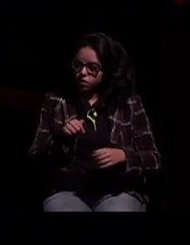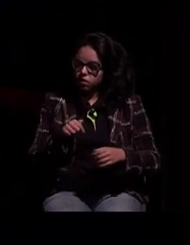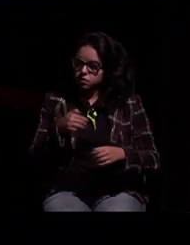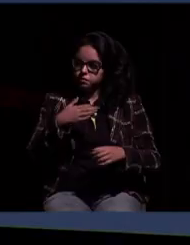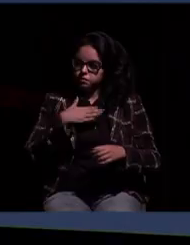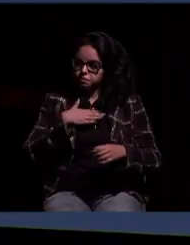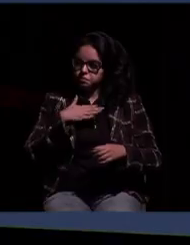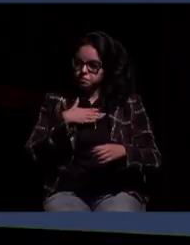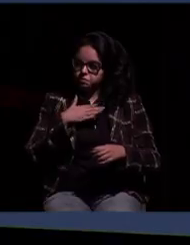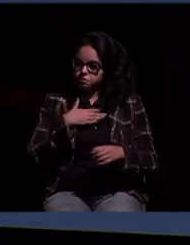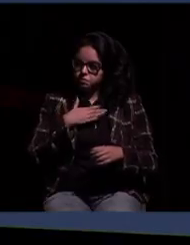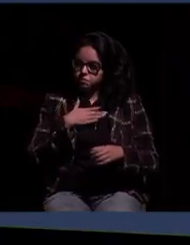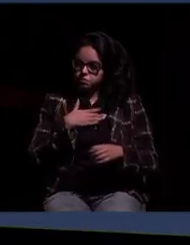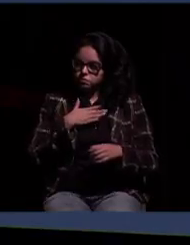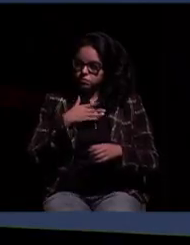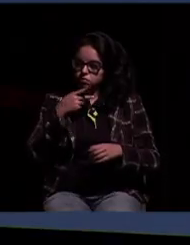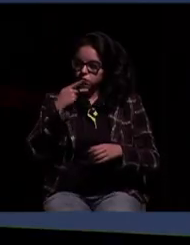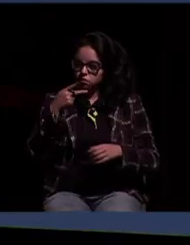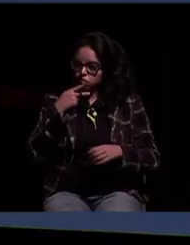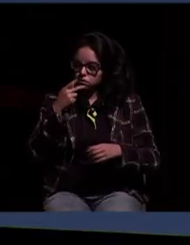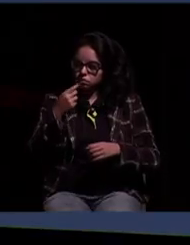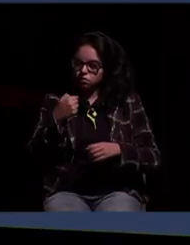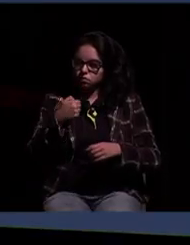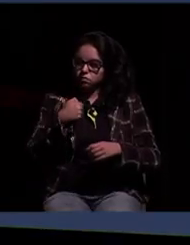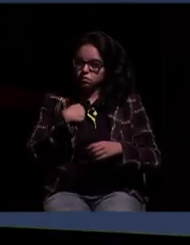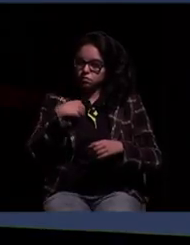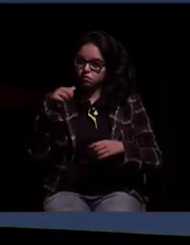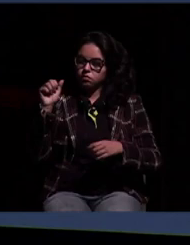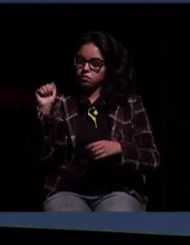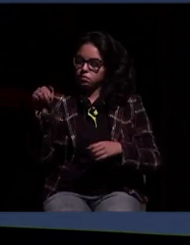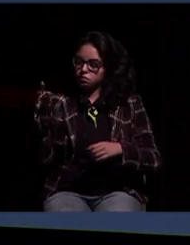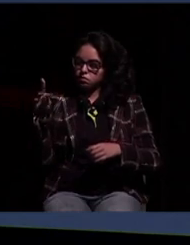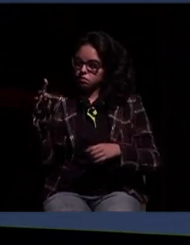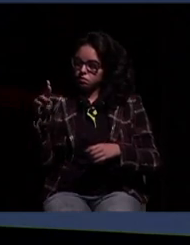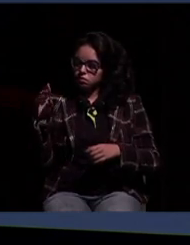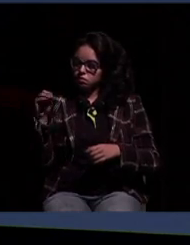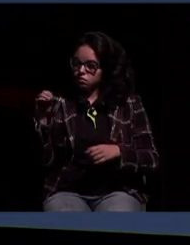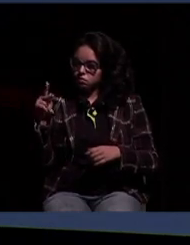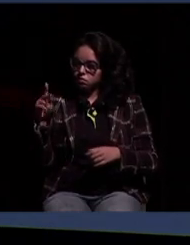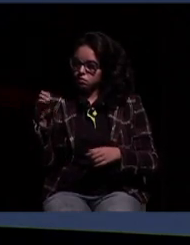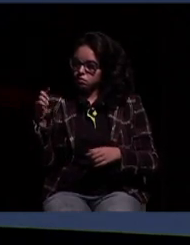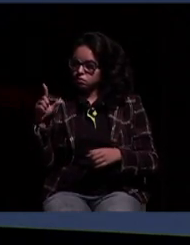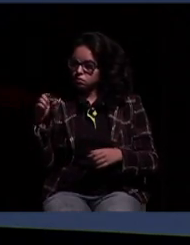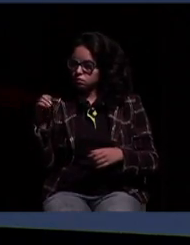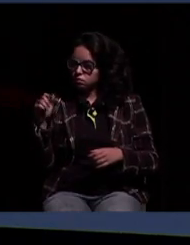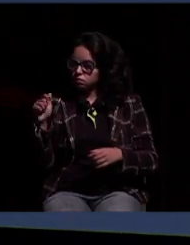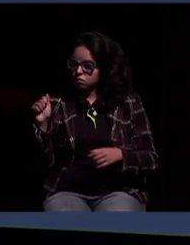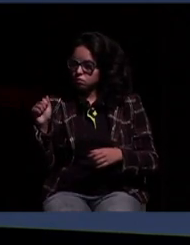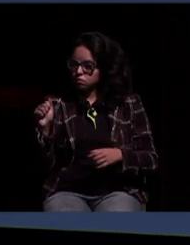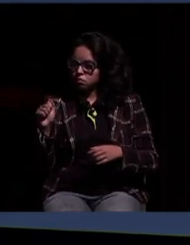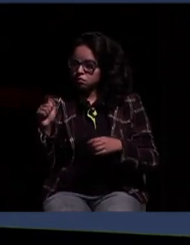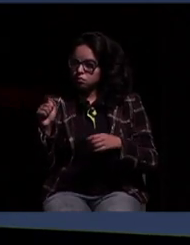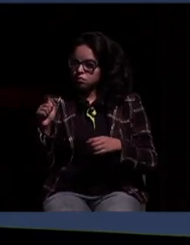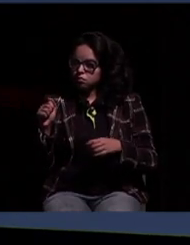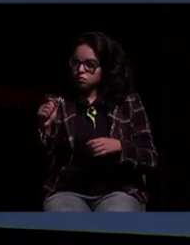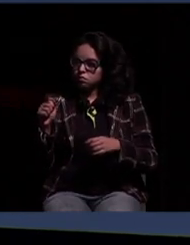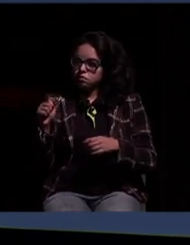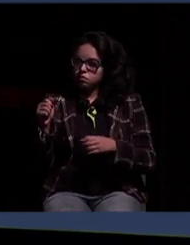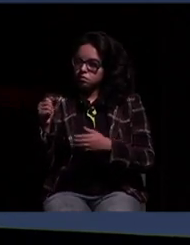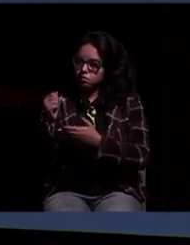is to speak as an anthropologist I’d like to go back to Maurice Godelier,